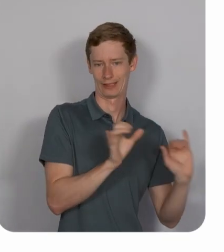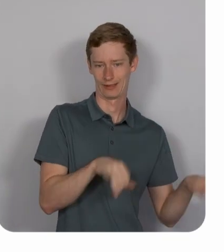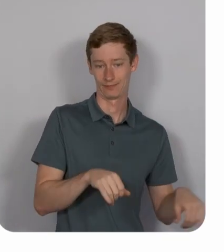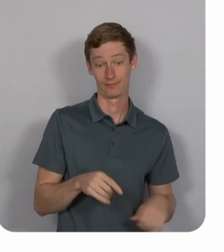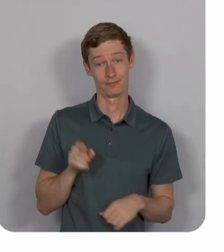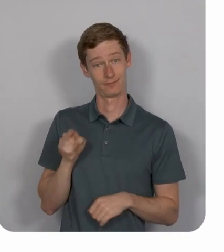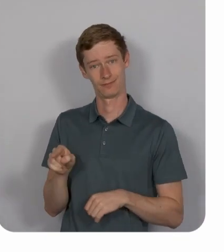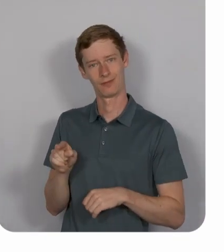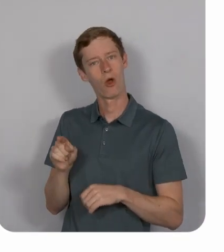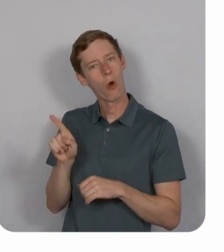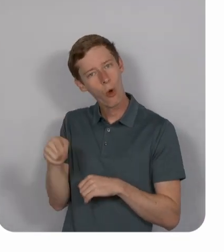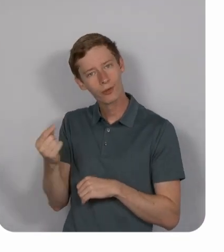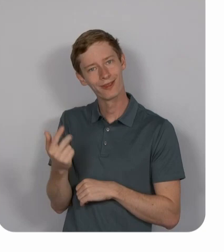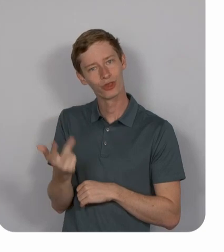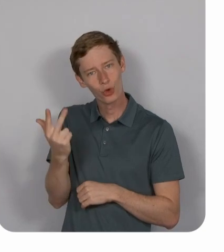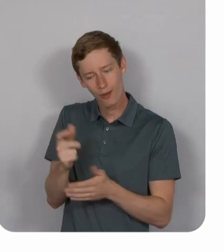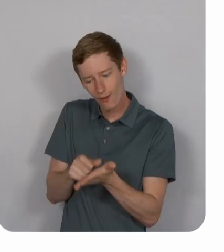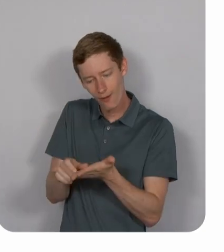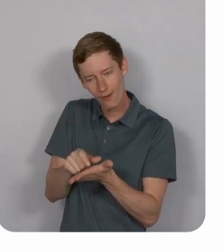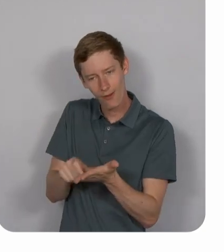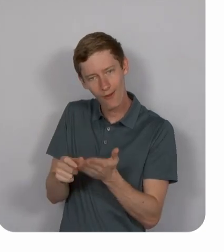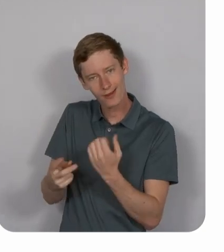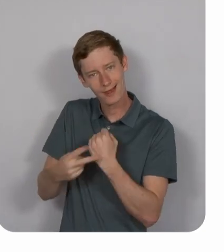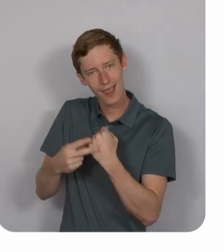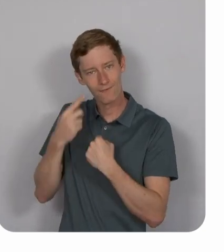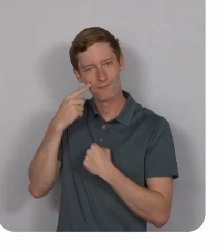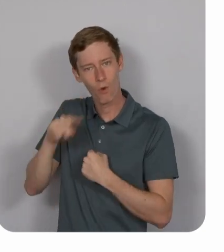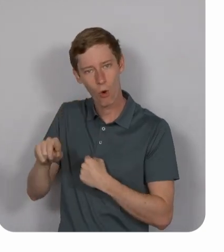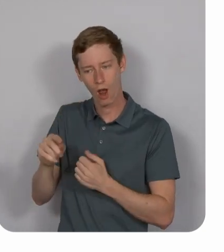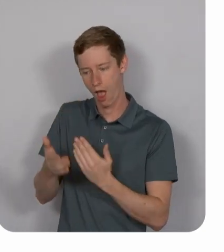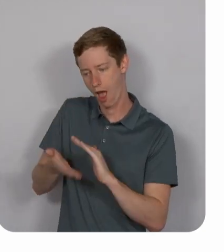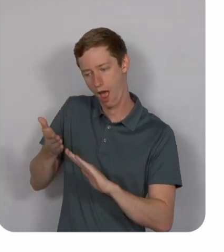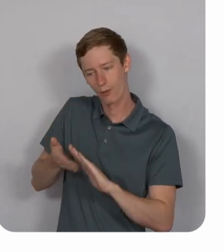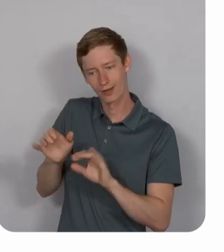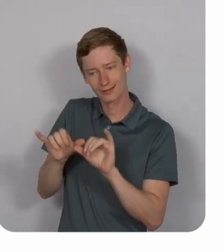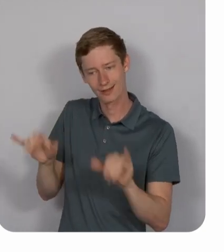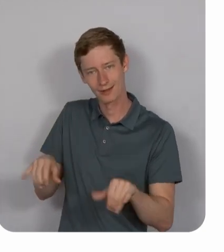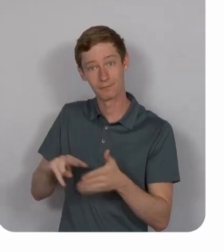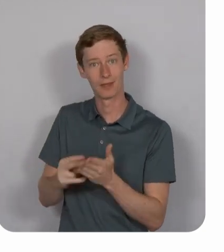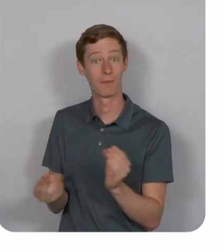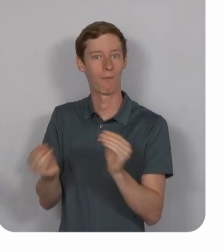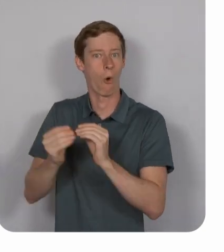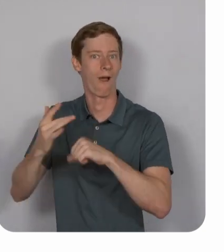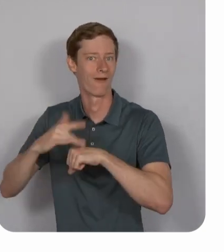meaning that in both cases, there’s 3 cores available for developers. However, this does mean